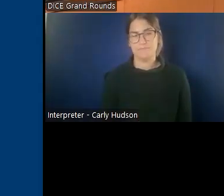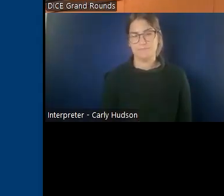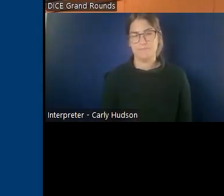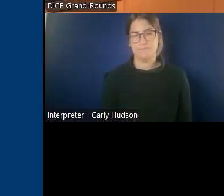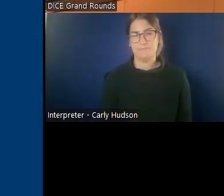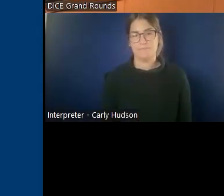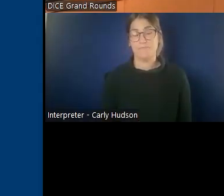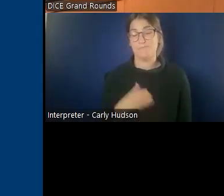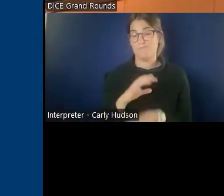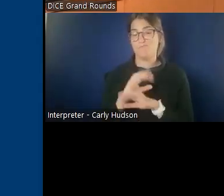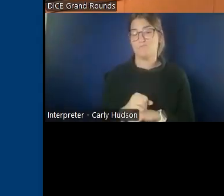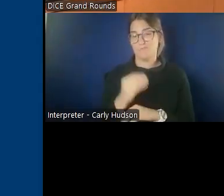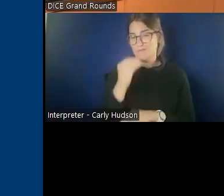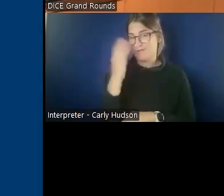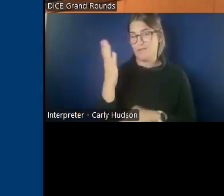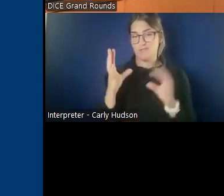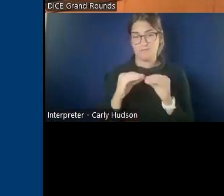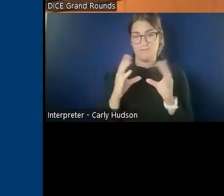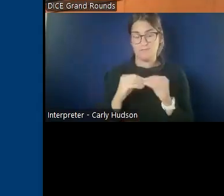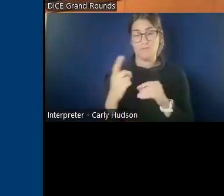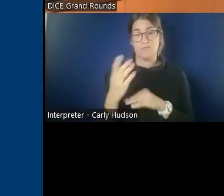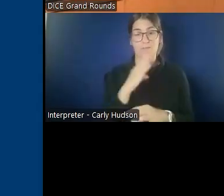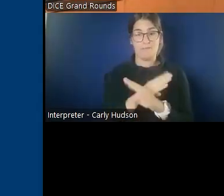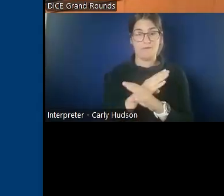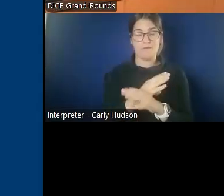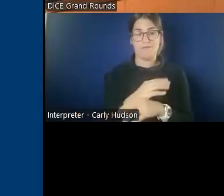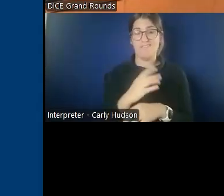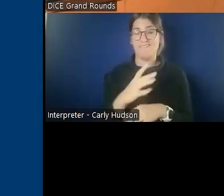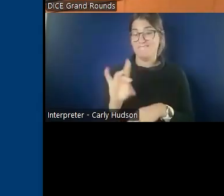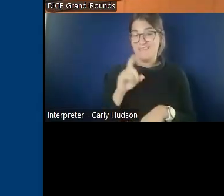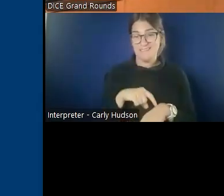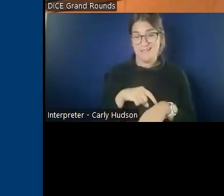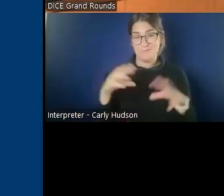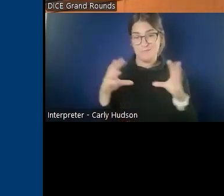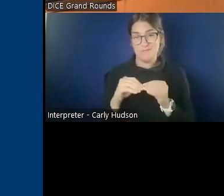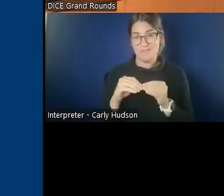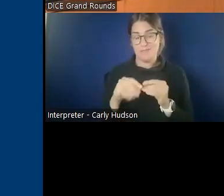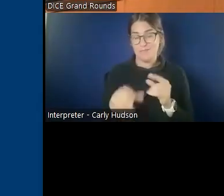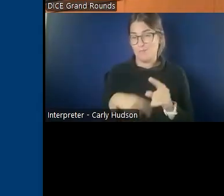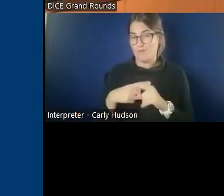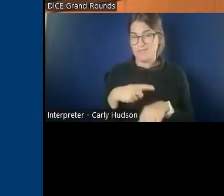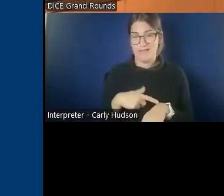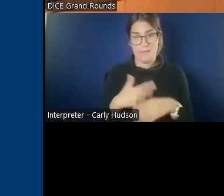meetings so we a barrier for us was really trying to find the time to meet um consistently and we